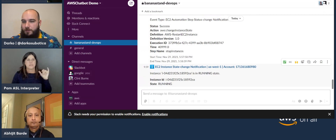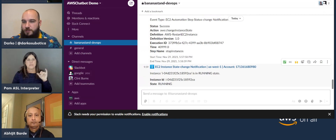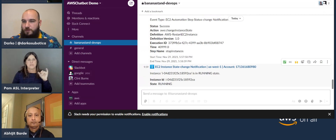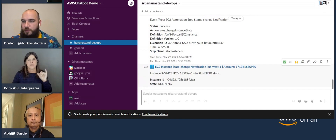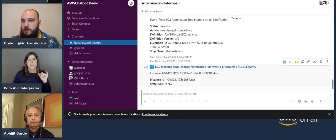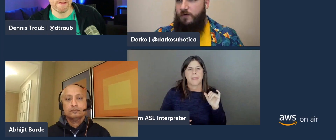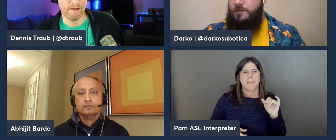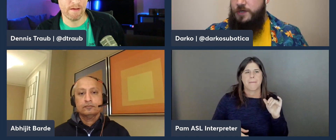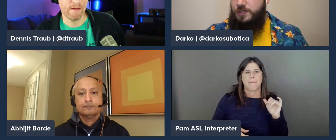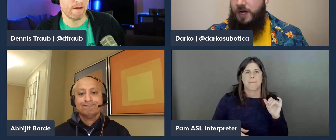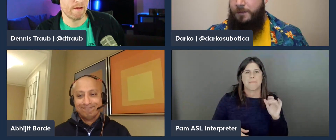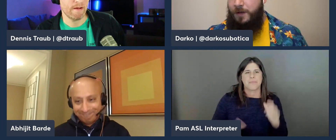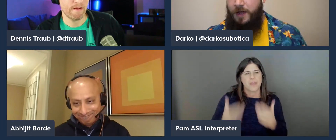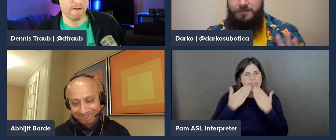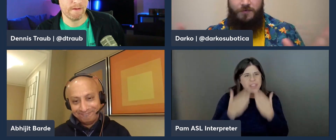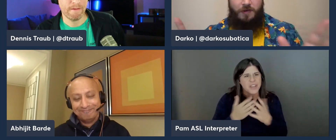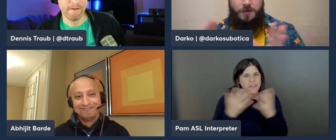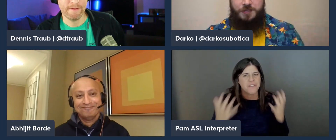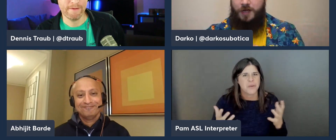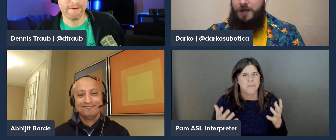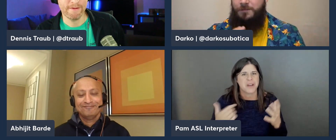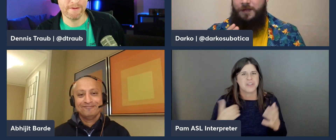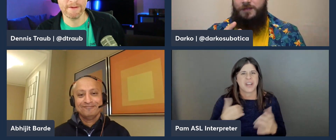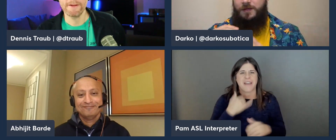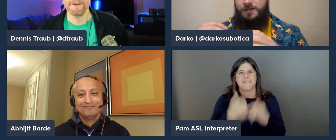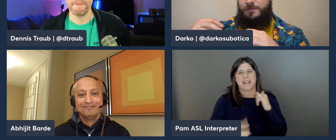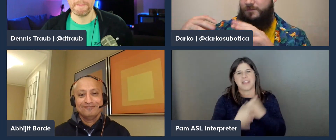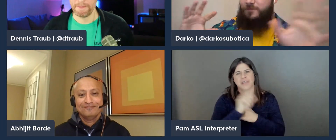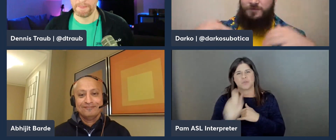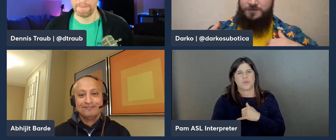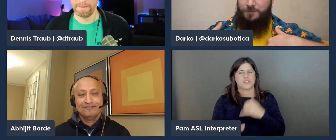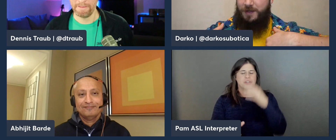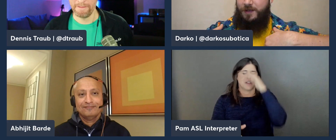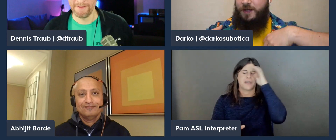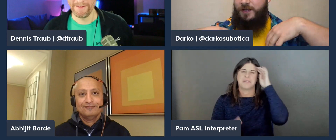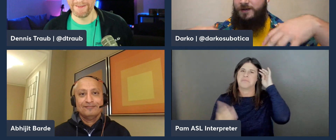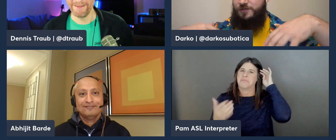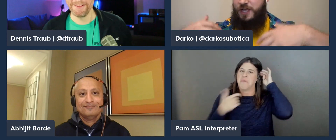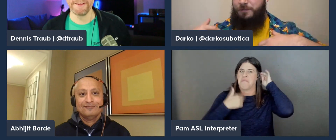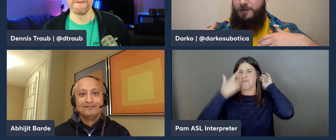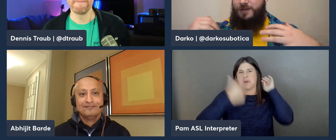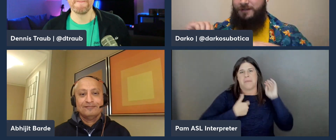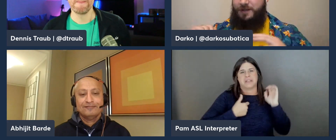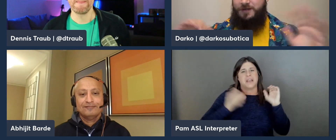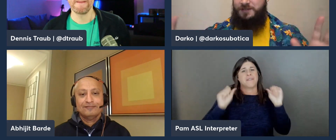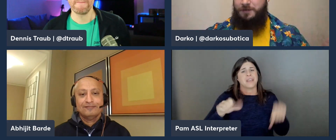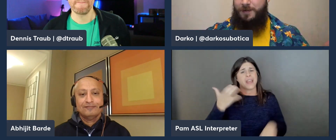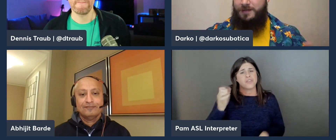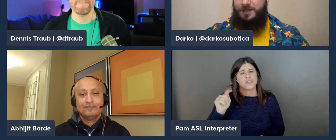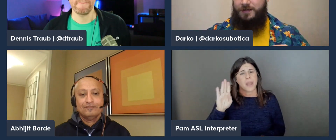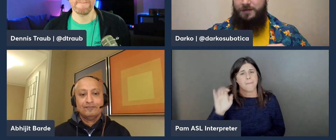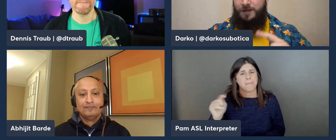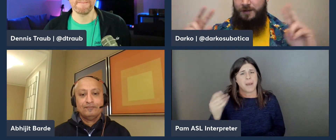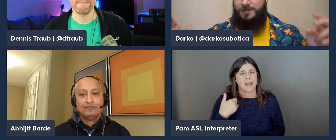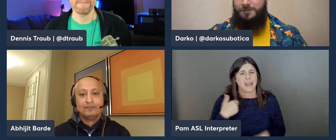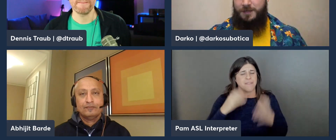Abhijit, thank you very much. I have a final question, just for me, can Chatbot get like custom commands, like customs,